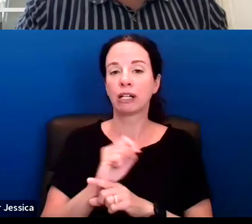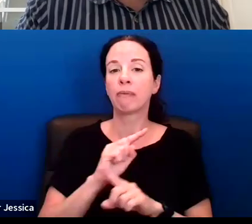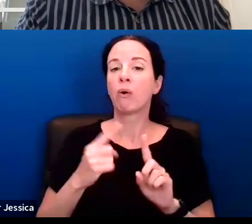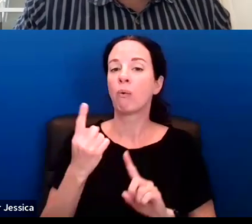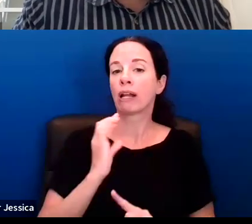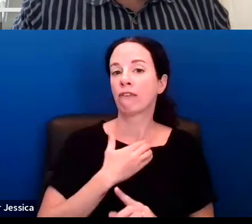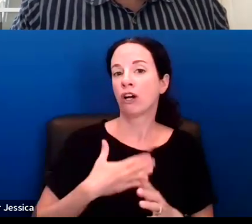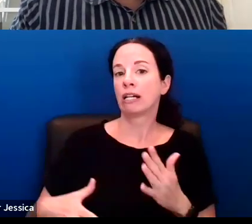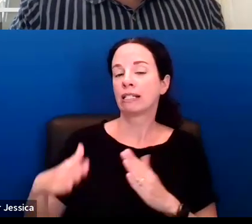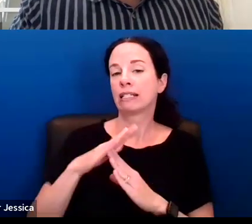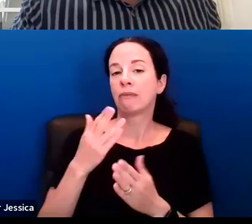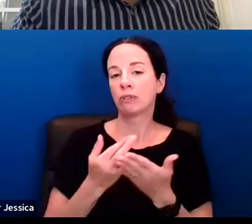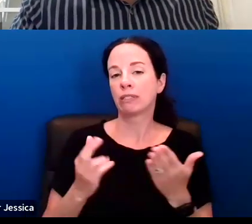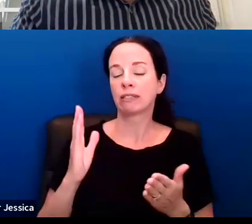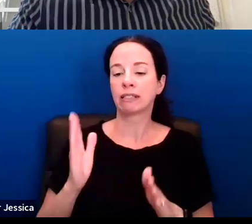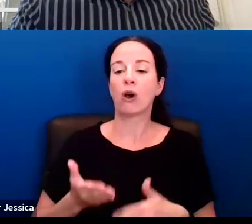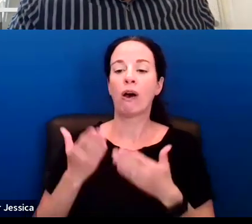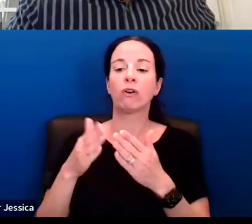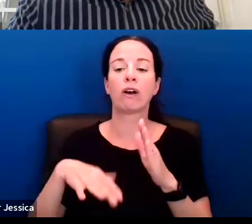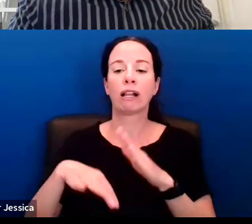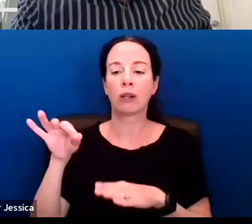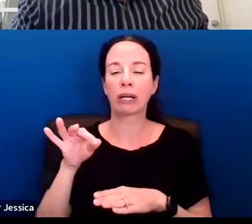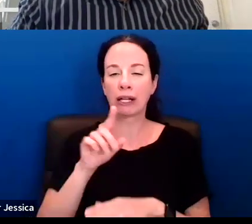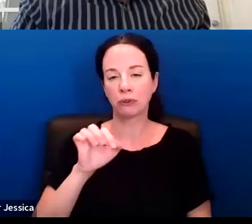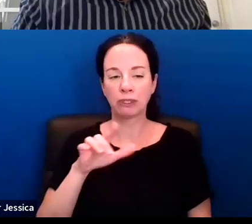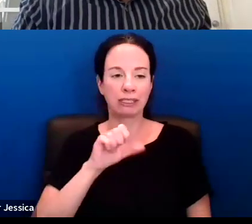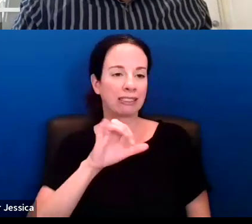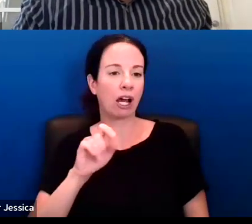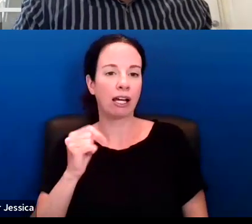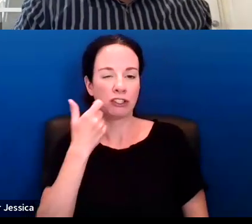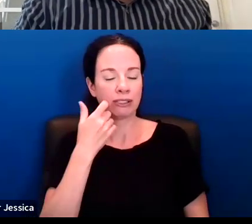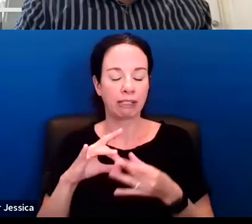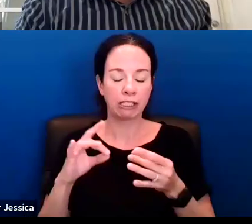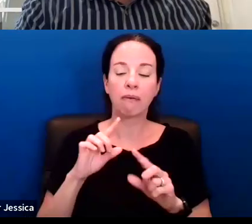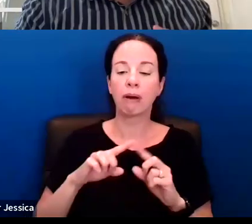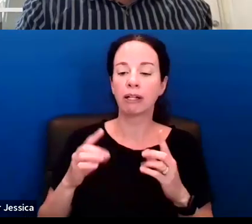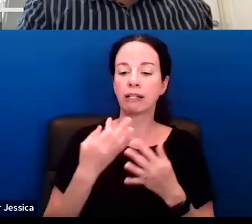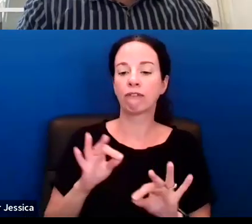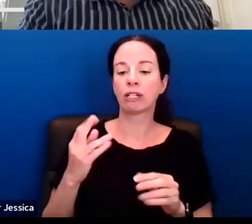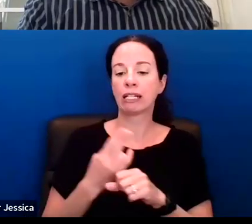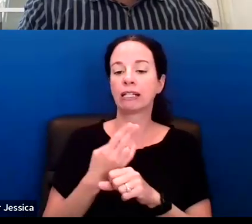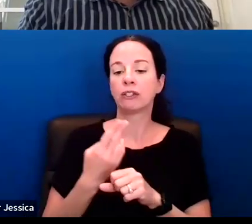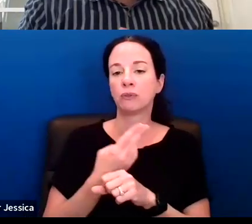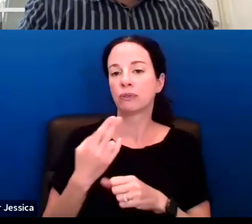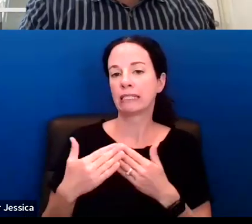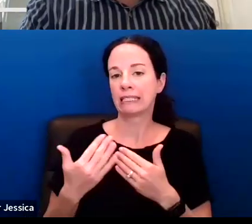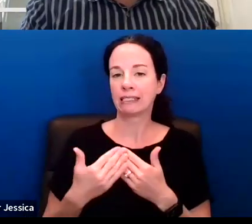the offer locator tool that Scott mentioned. It's a free, easy-to-use search platform that